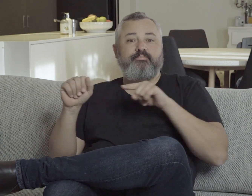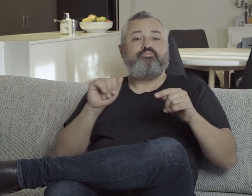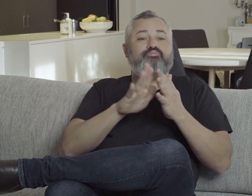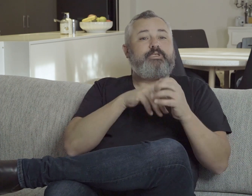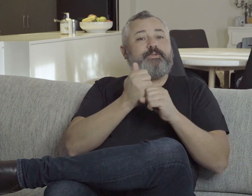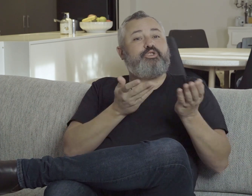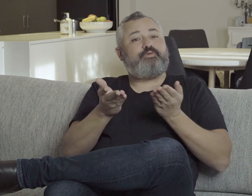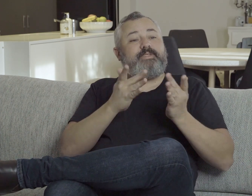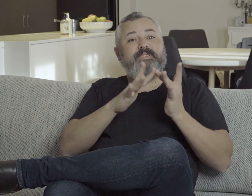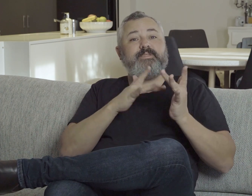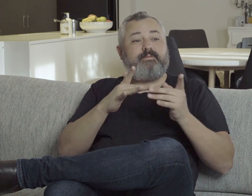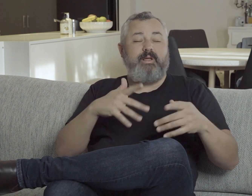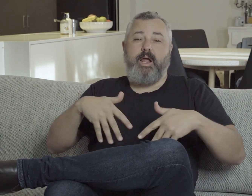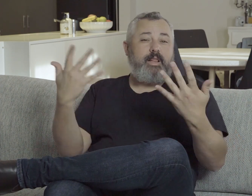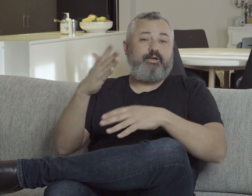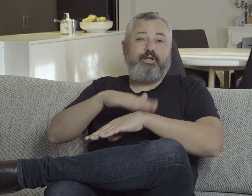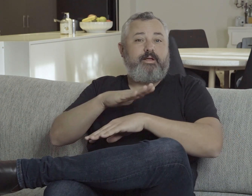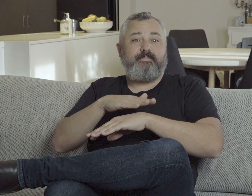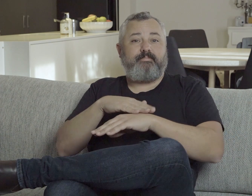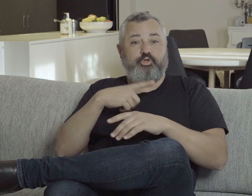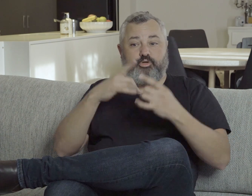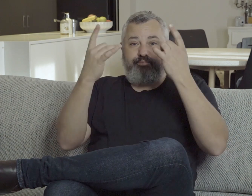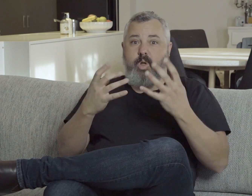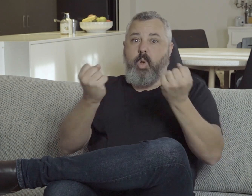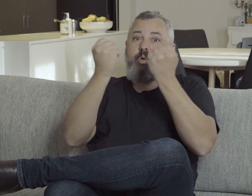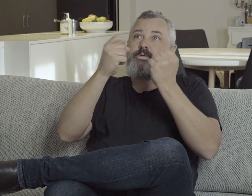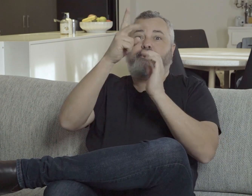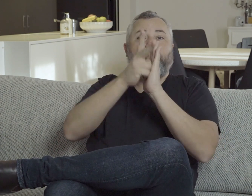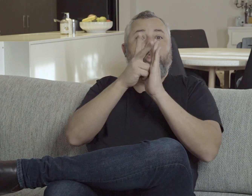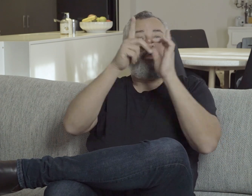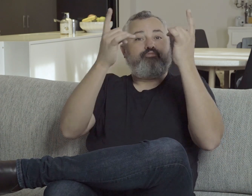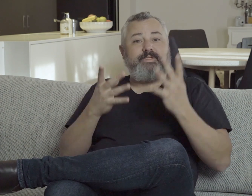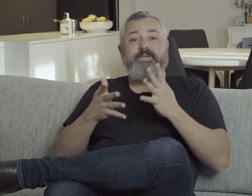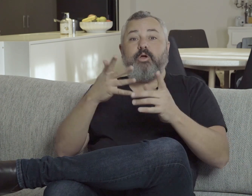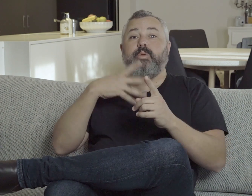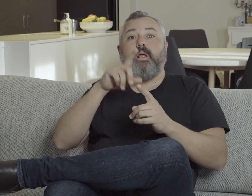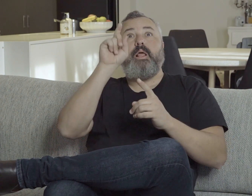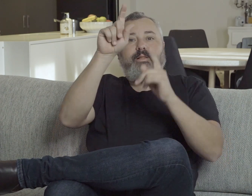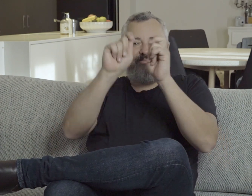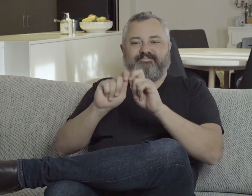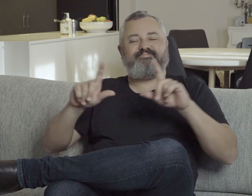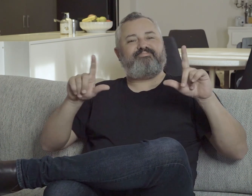whereas streaming services allow you to download shows at any time you choose. You're able to start and stop your streaming service